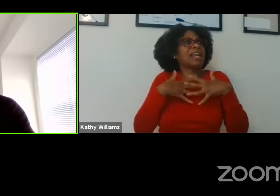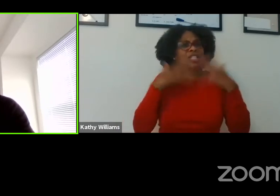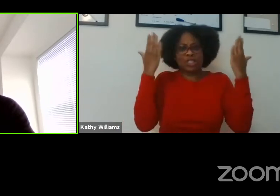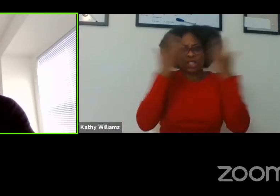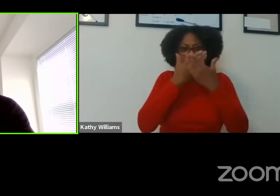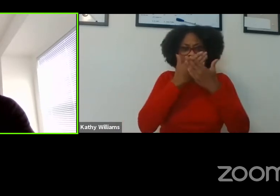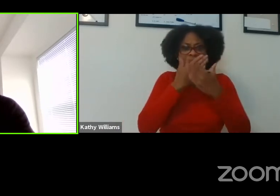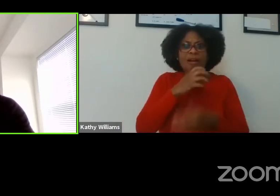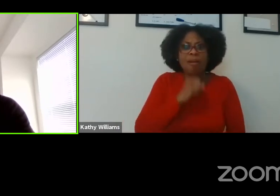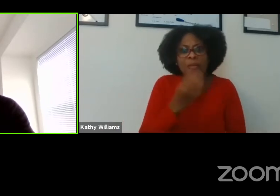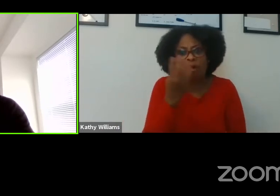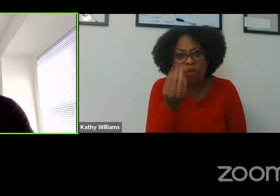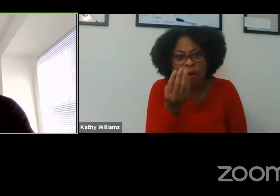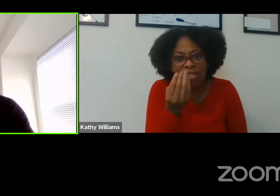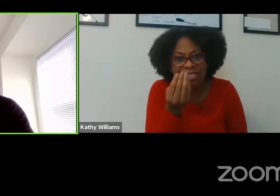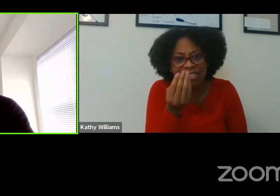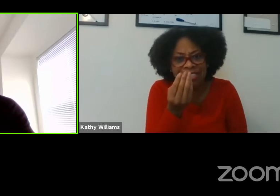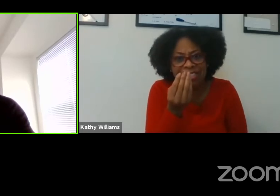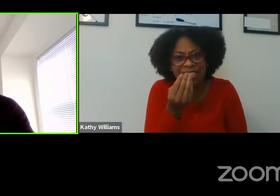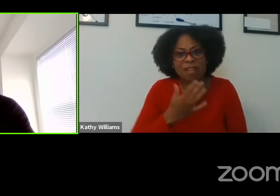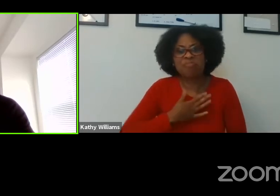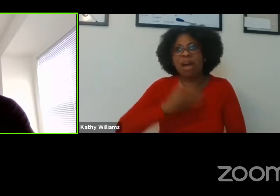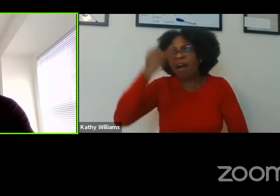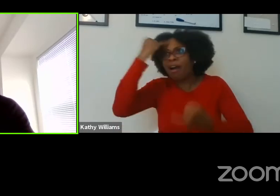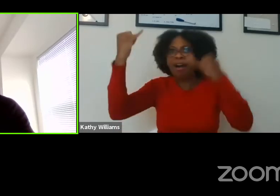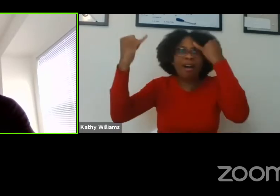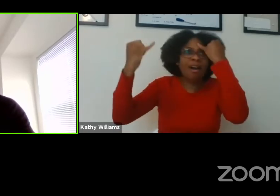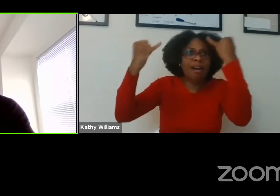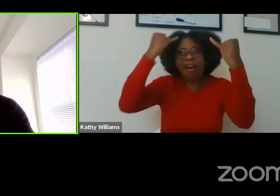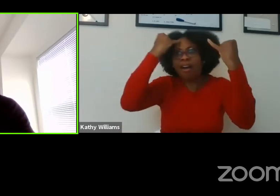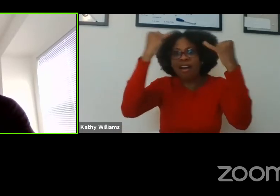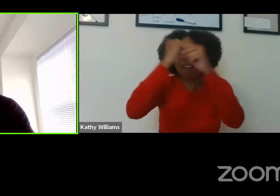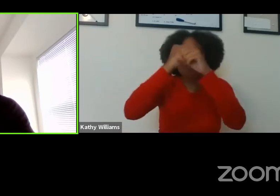I have this very vivid imagination then.